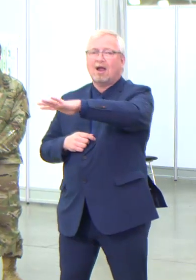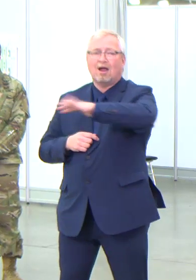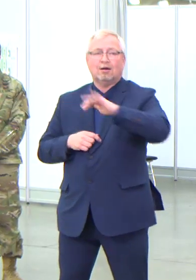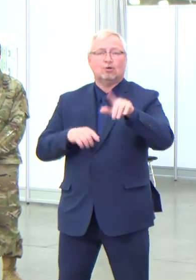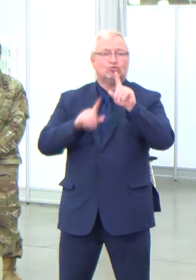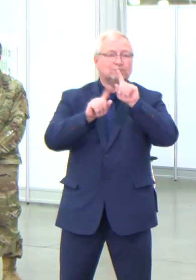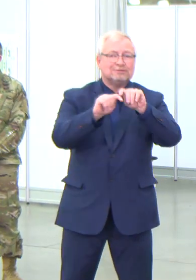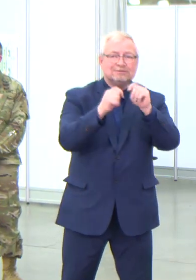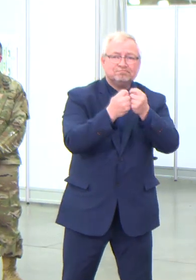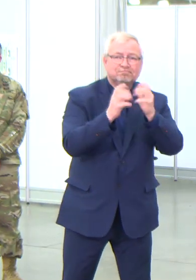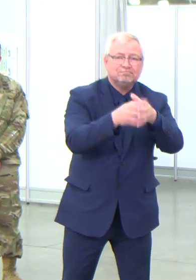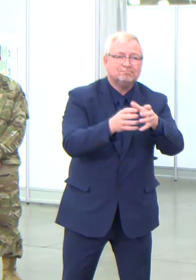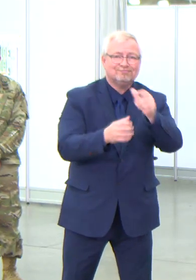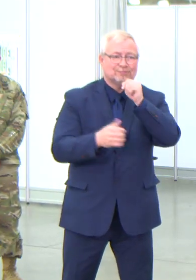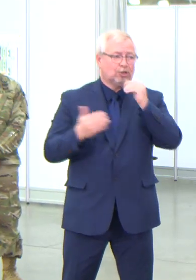also care about our response.